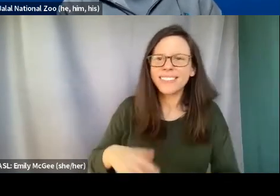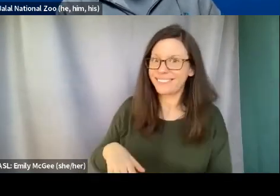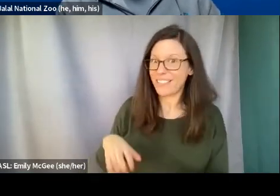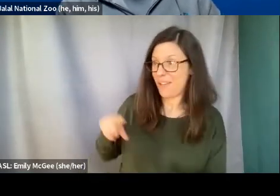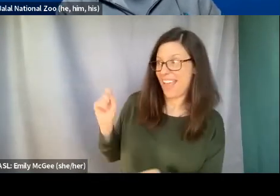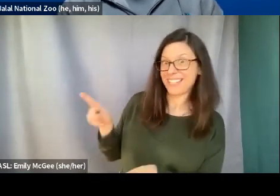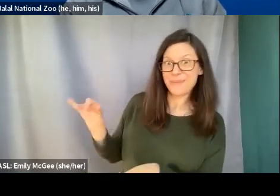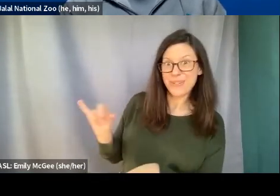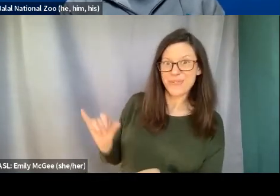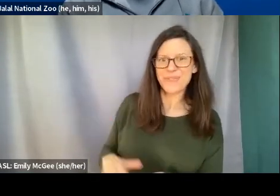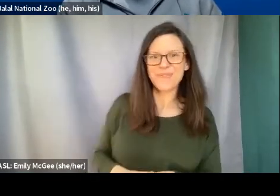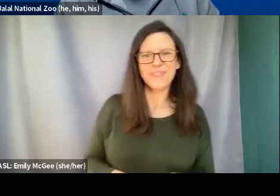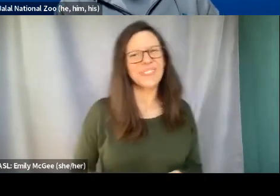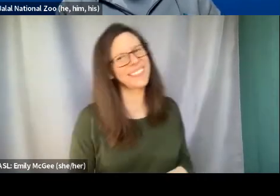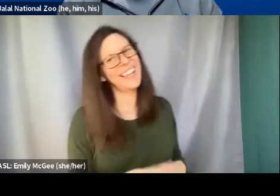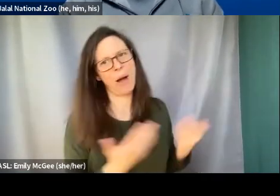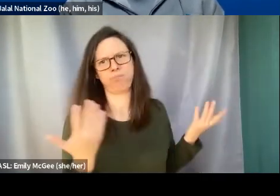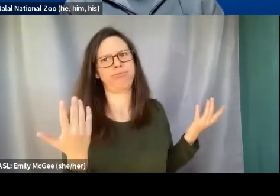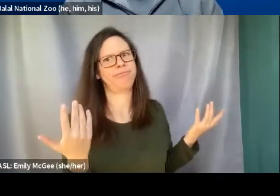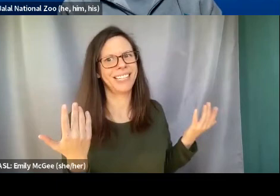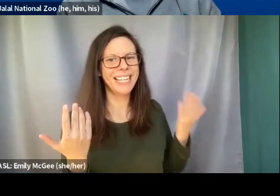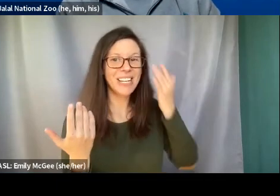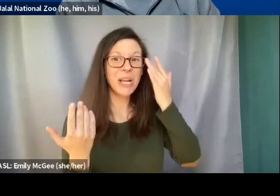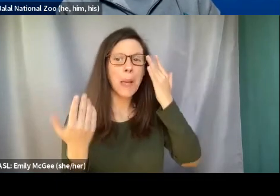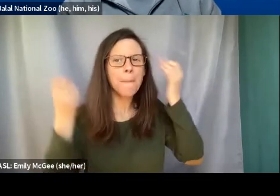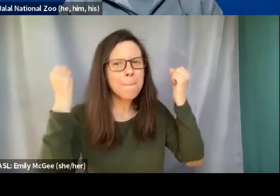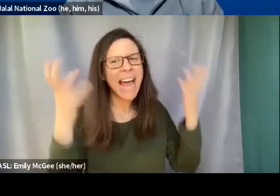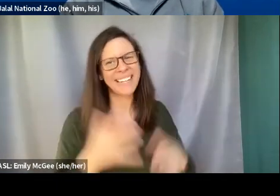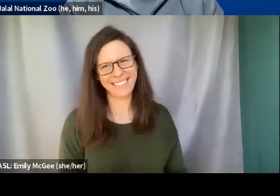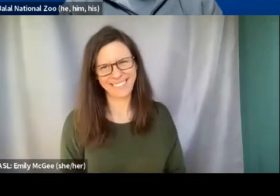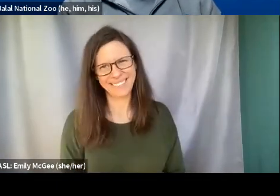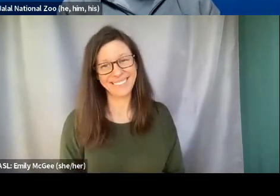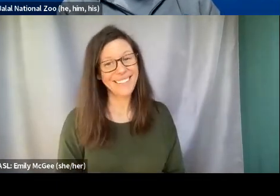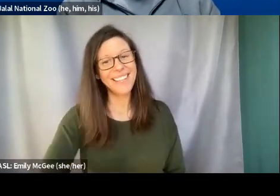Jalal: It's several. It's just several things, the I mean I love working with my hands you know